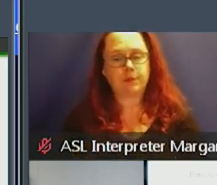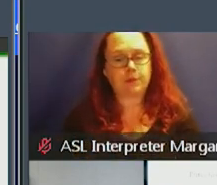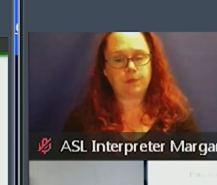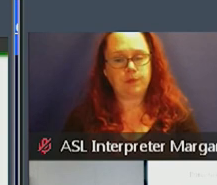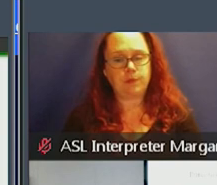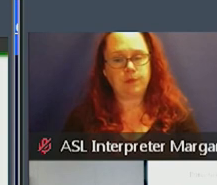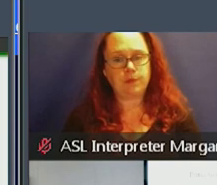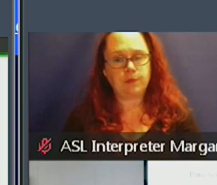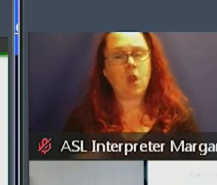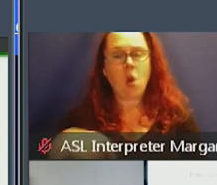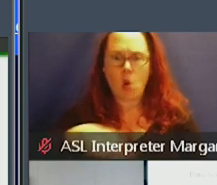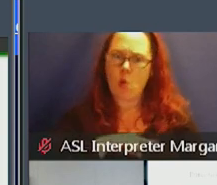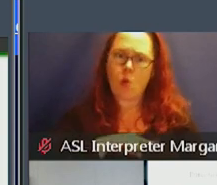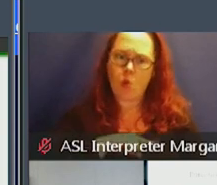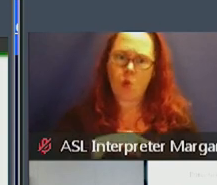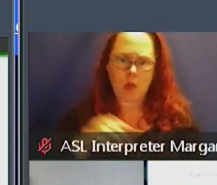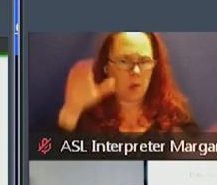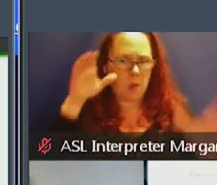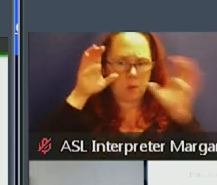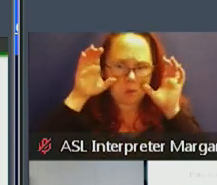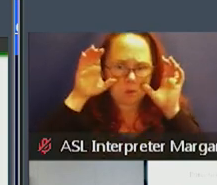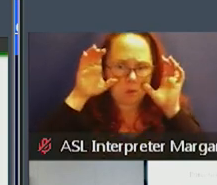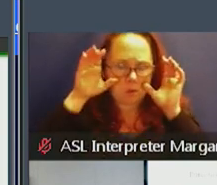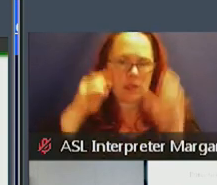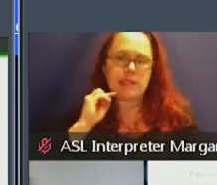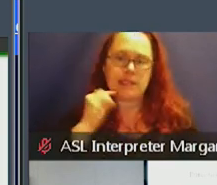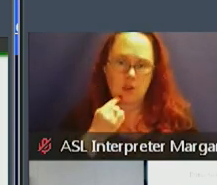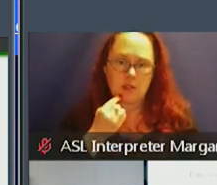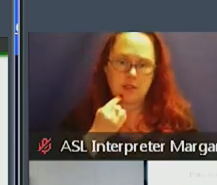but we take very seriously and we admonish everyone who